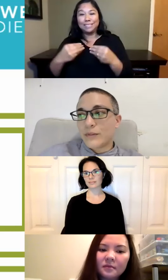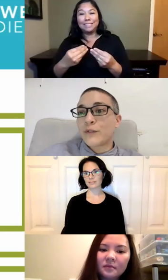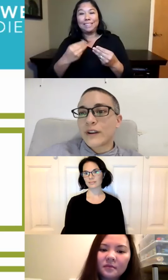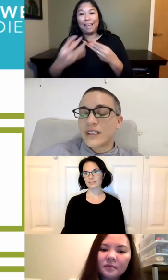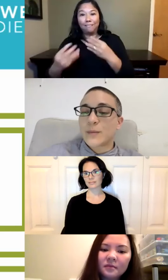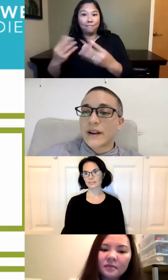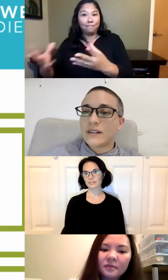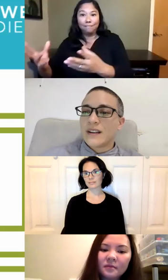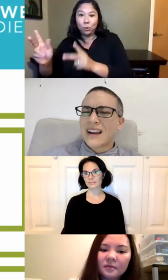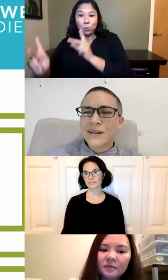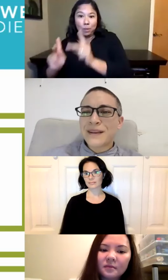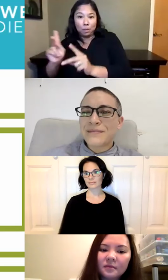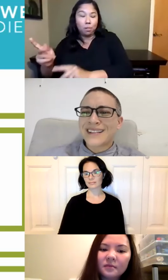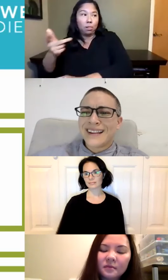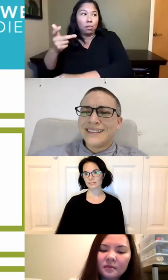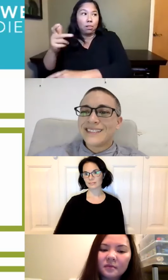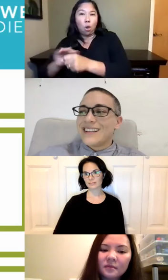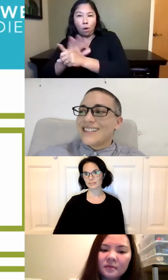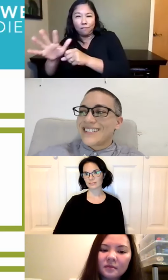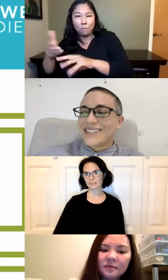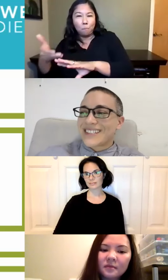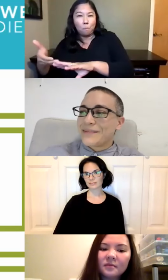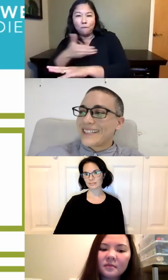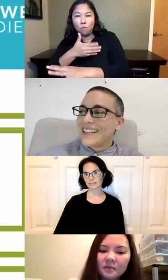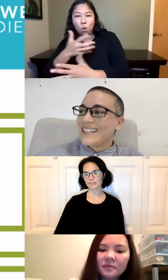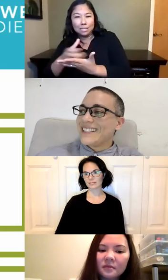before it expired. I hope that makes sense. Sorry that was complicated.